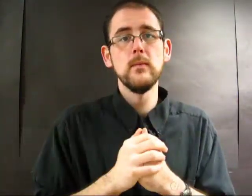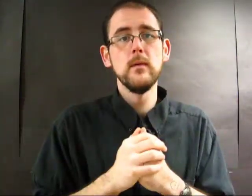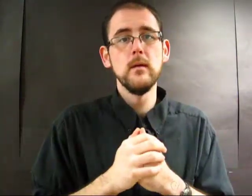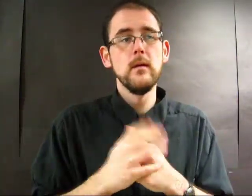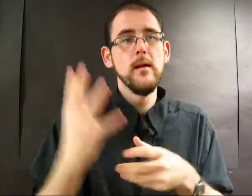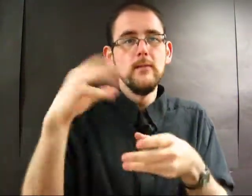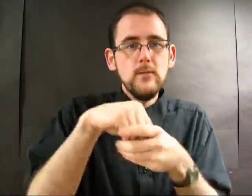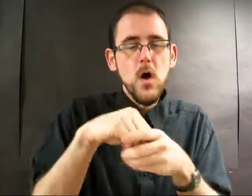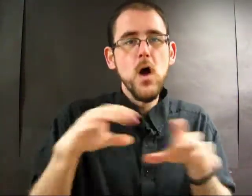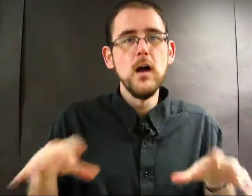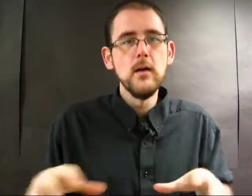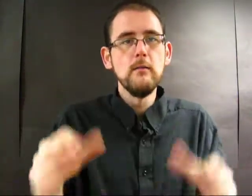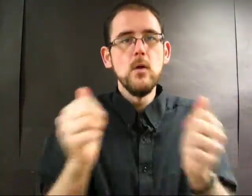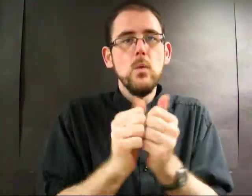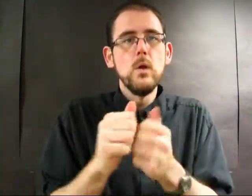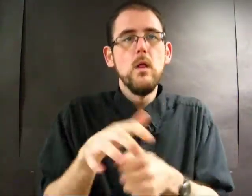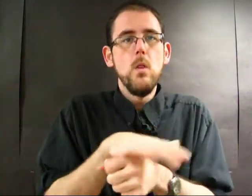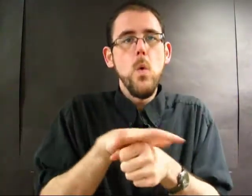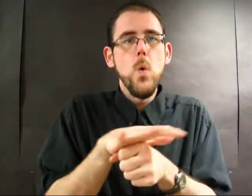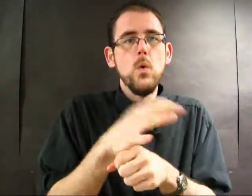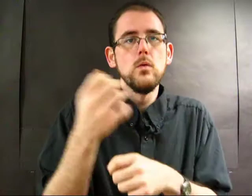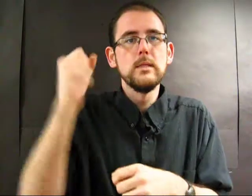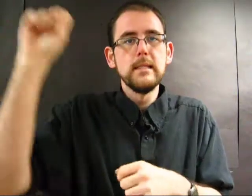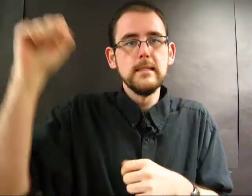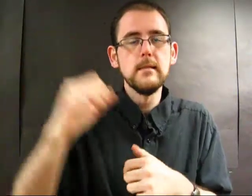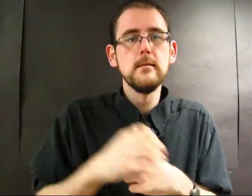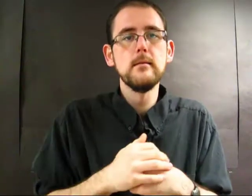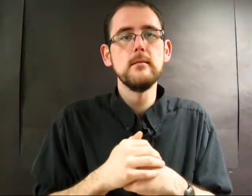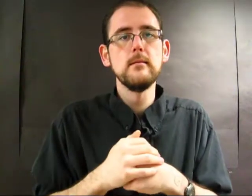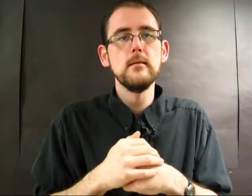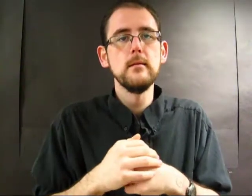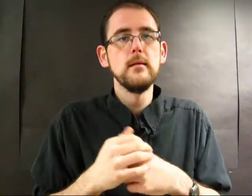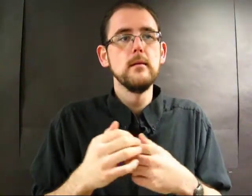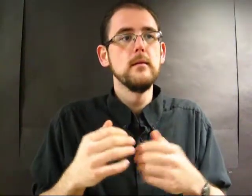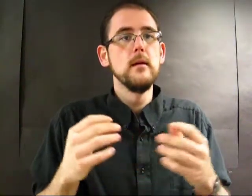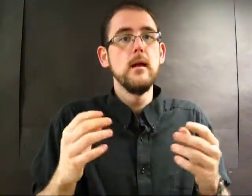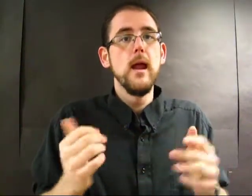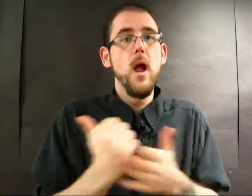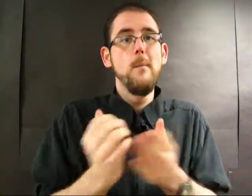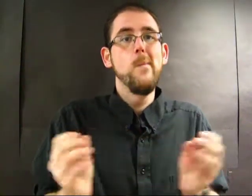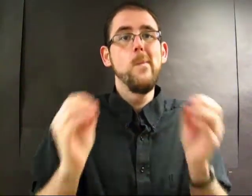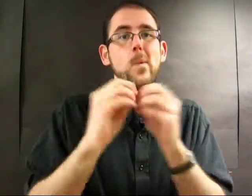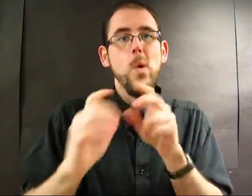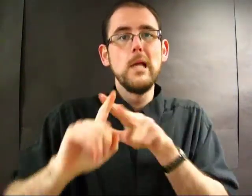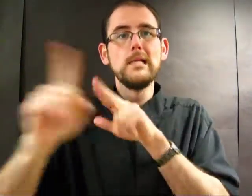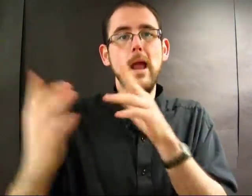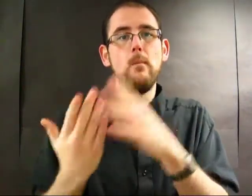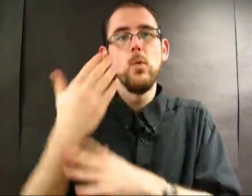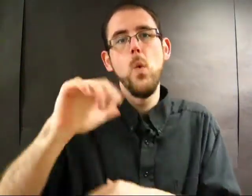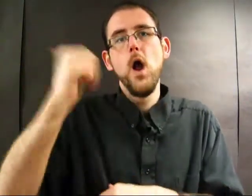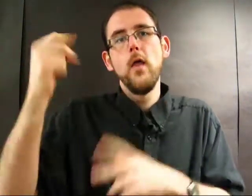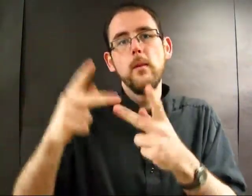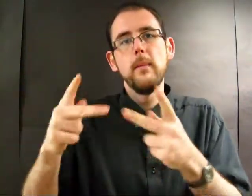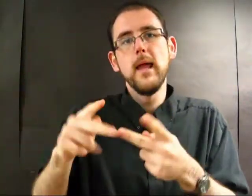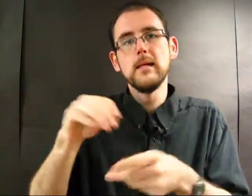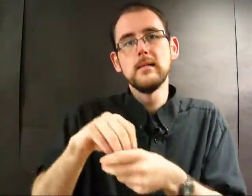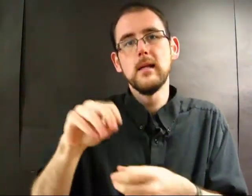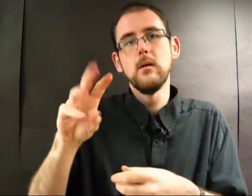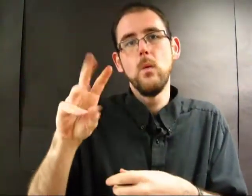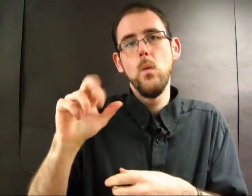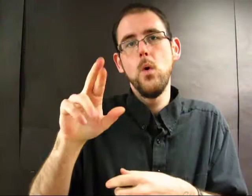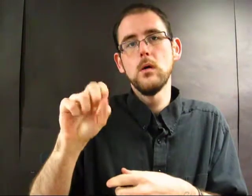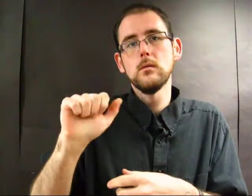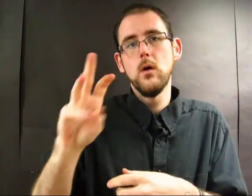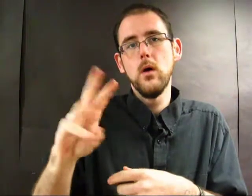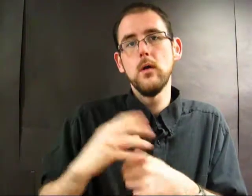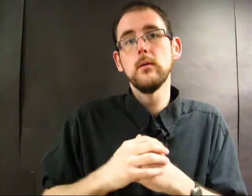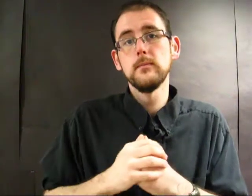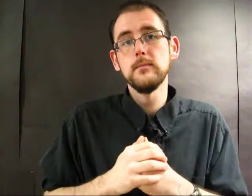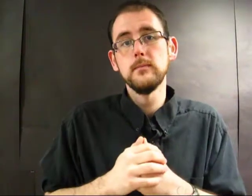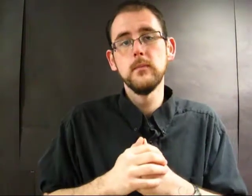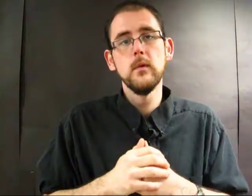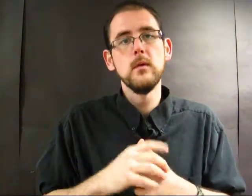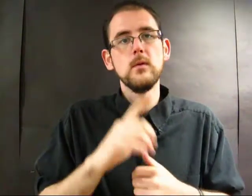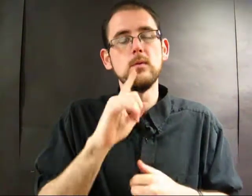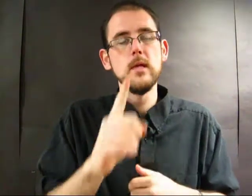While with the Underground, they helped even more in other locations throughout the city.